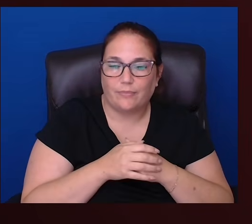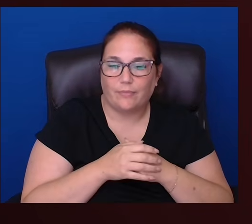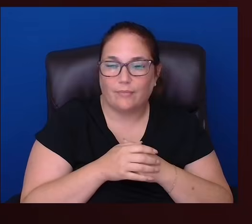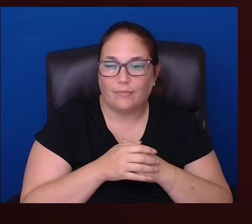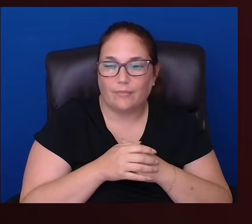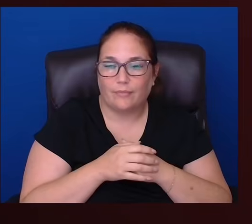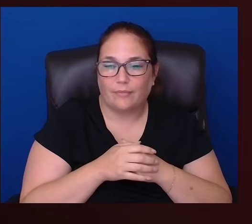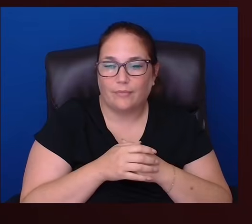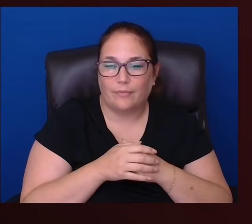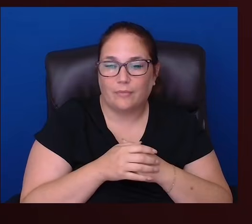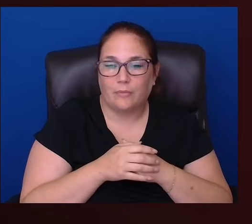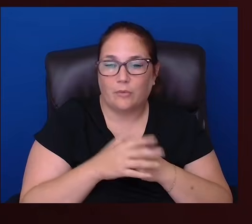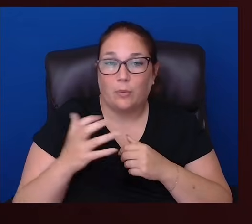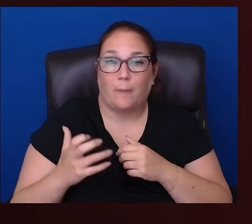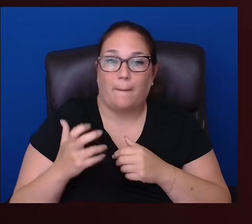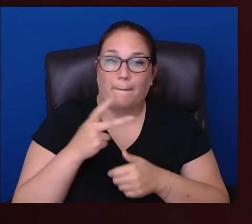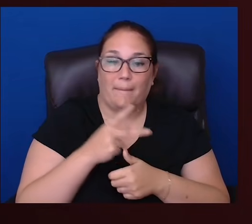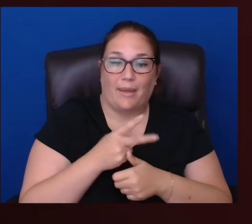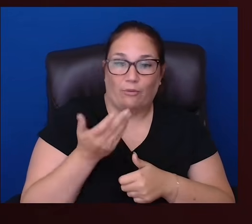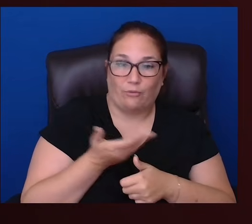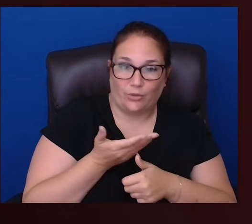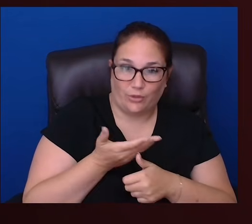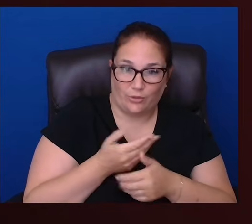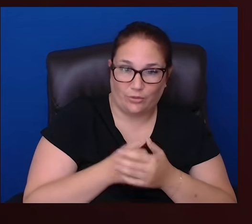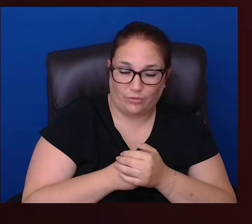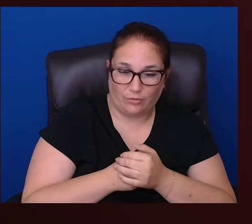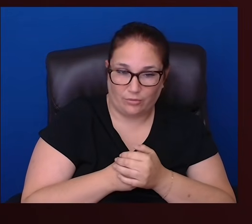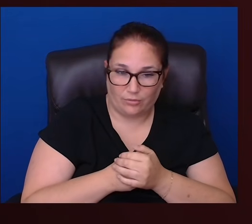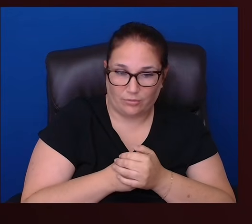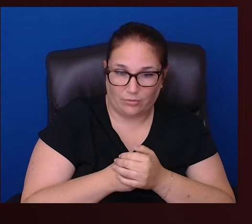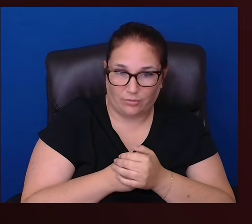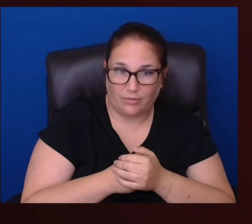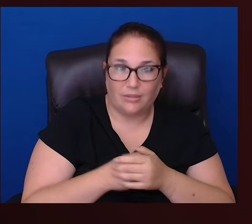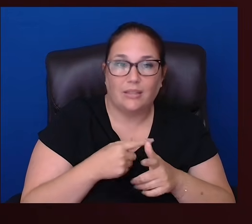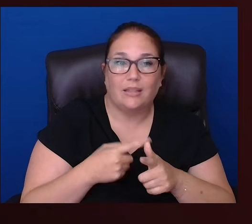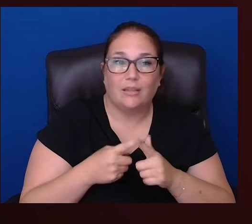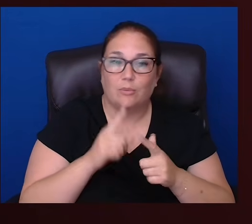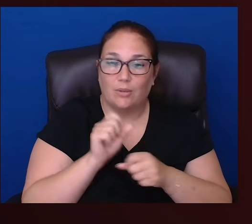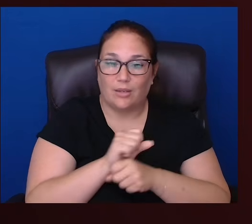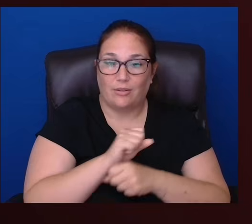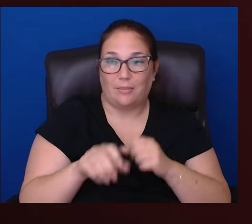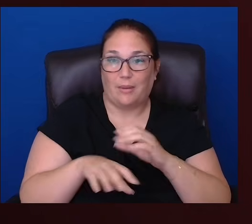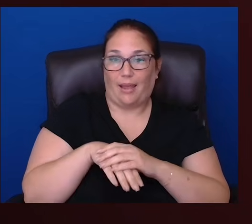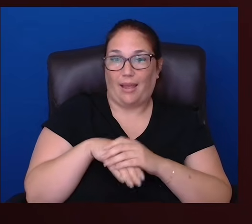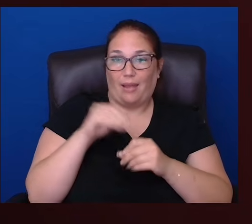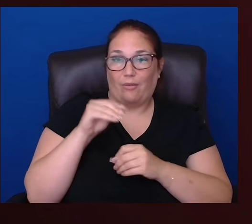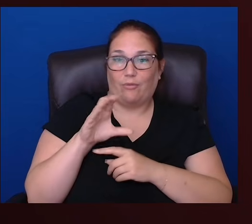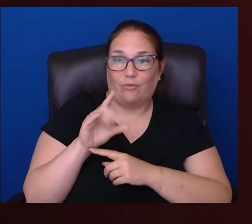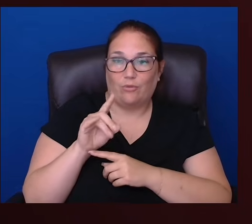here and we're actually going to come out of the code. So, the first thing I want to show you is